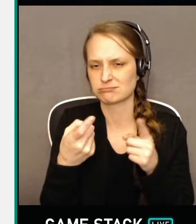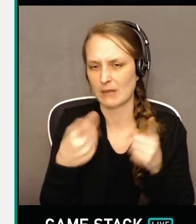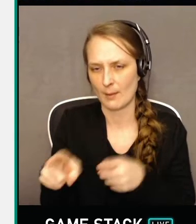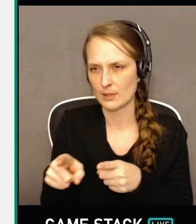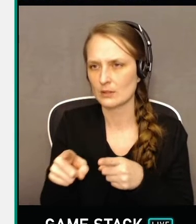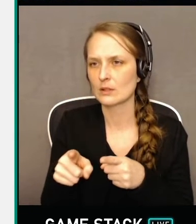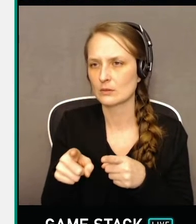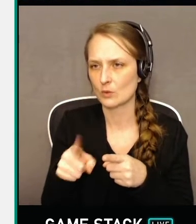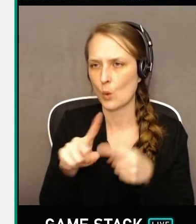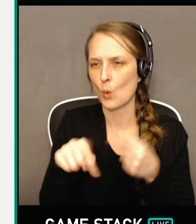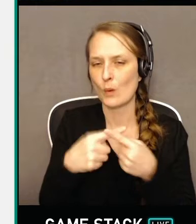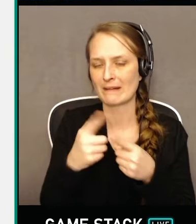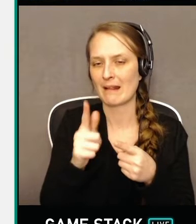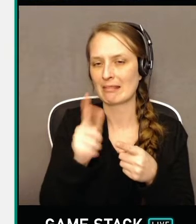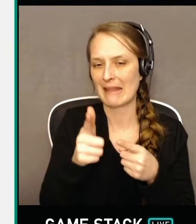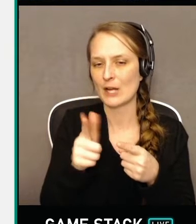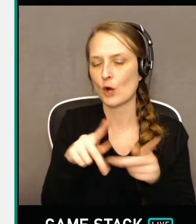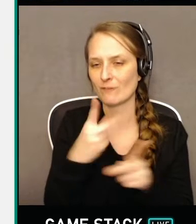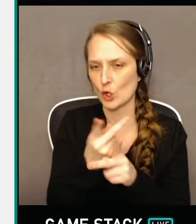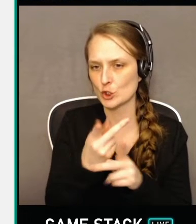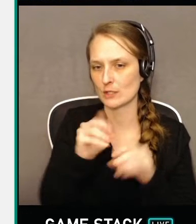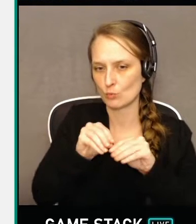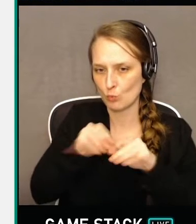versions of DirectX 12 rollout with later versions of the OS.